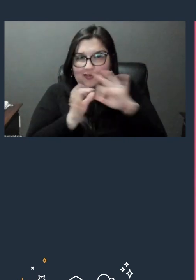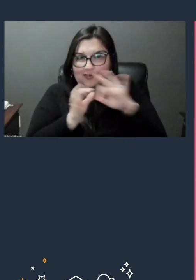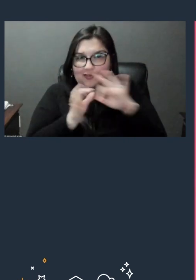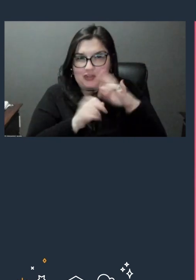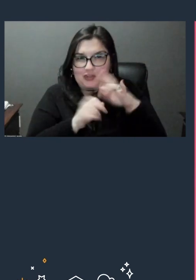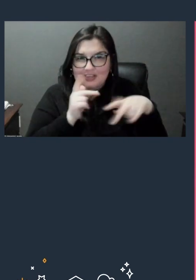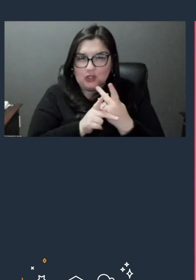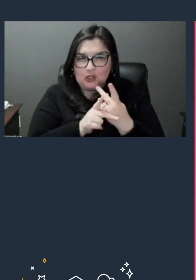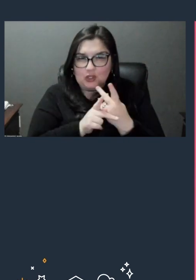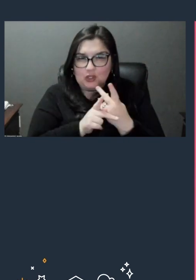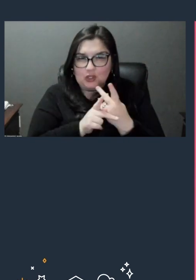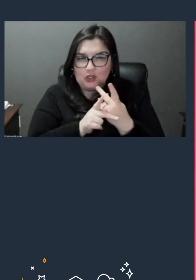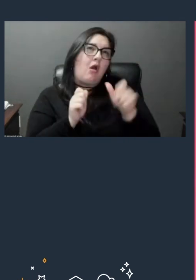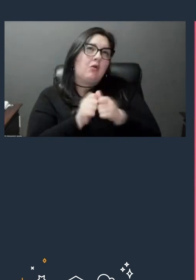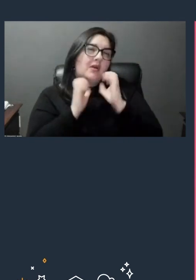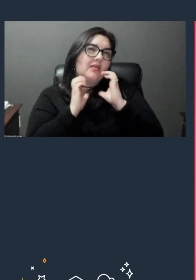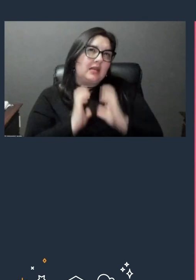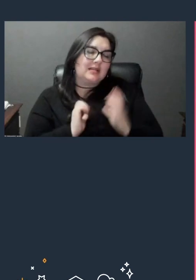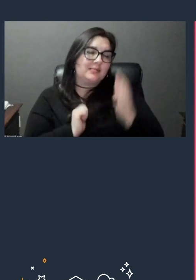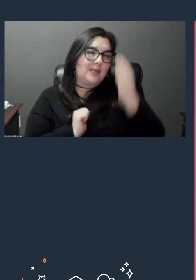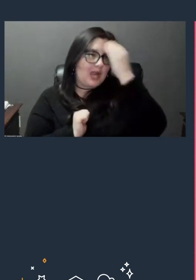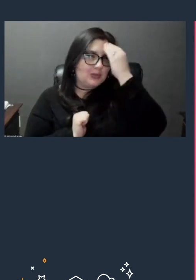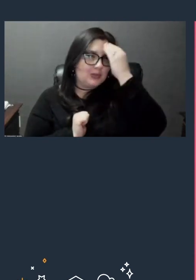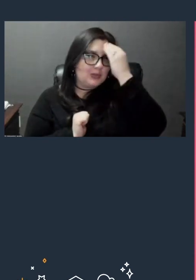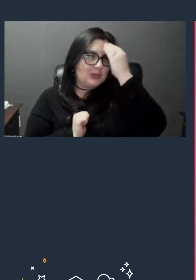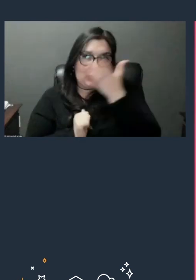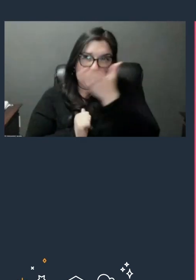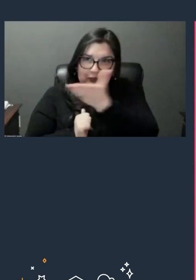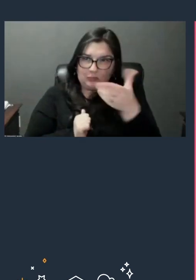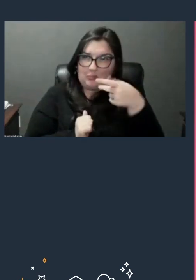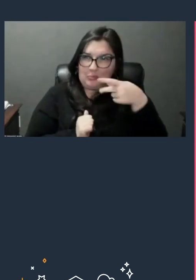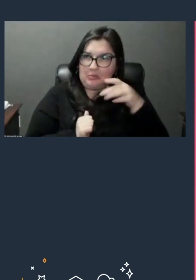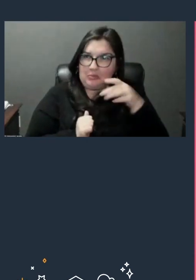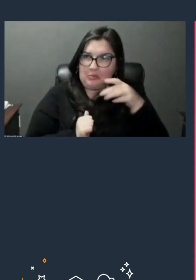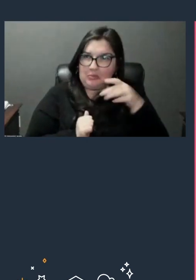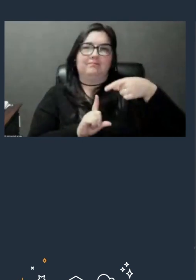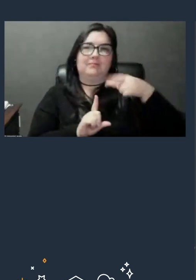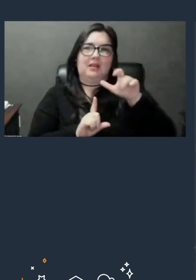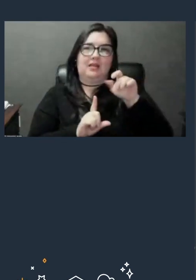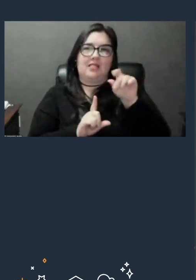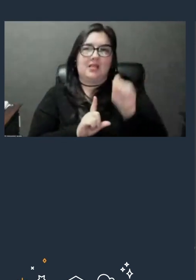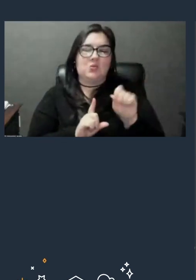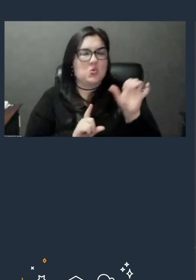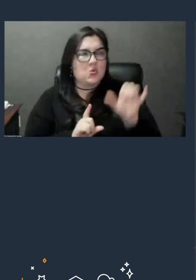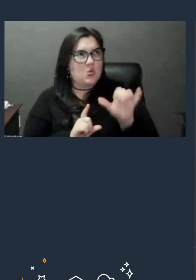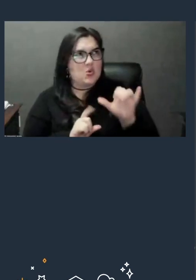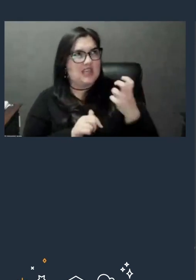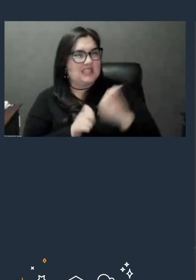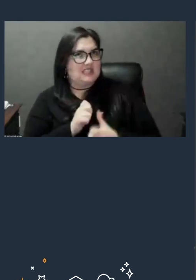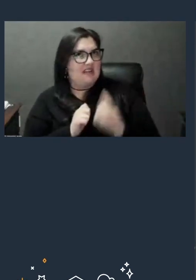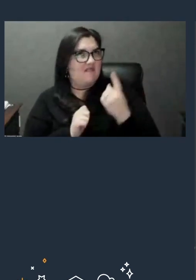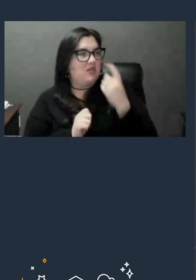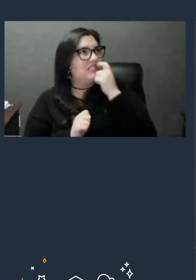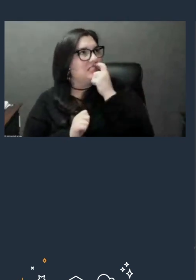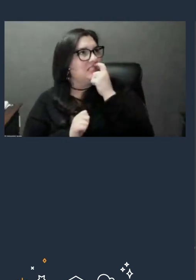'cause I know our PMs talk to customers a lot. What do they like most about Lens? There are like a lot of things they like about Lens.